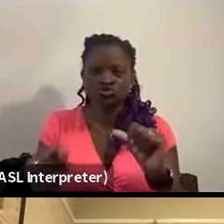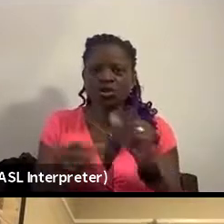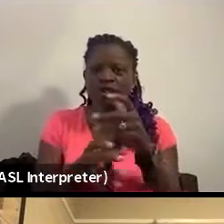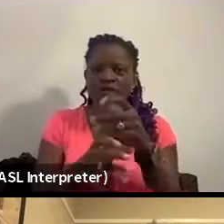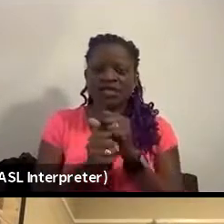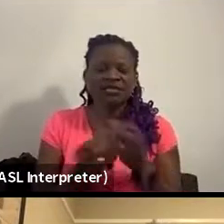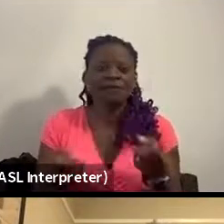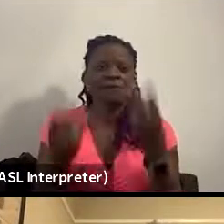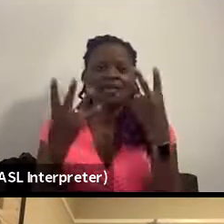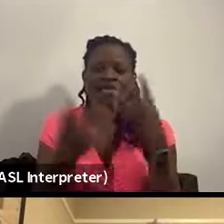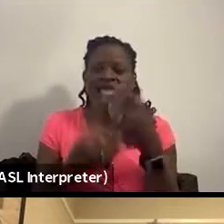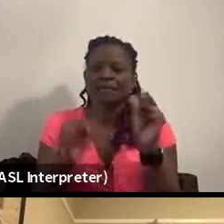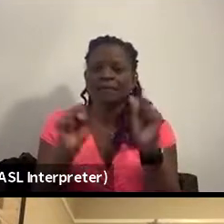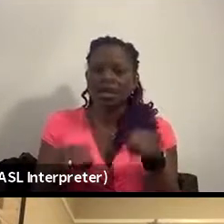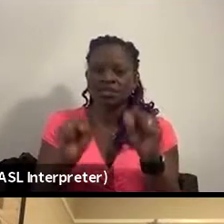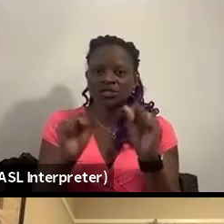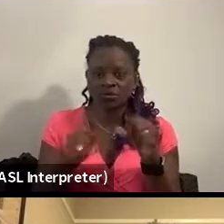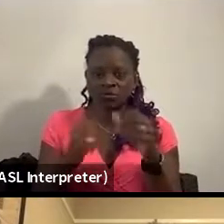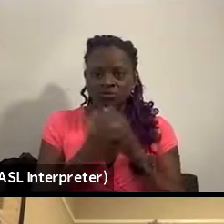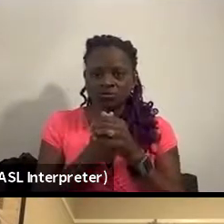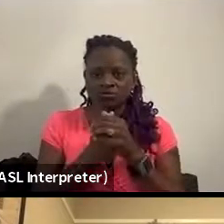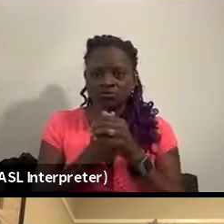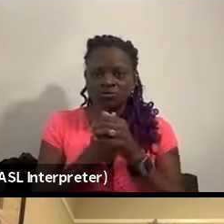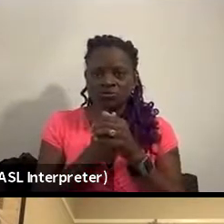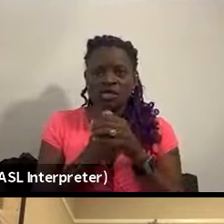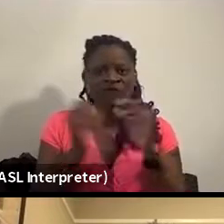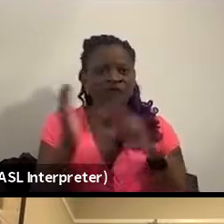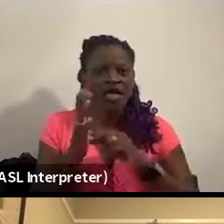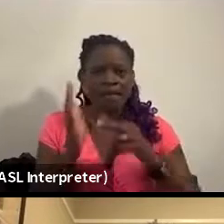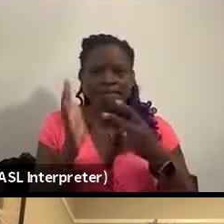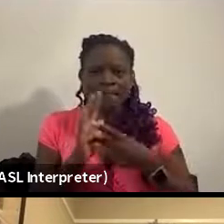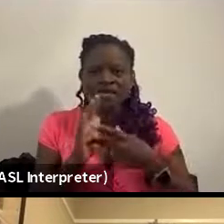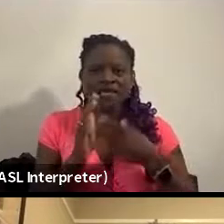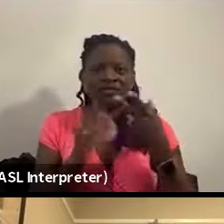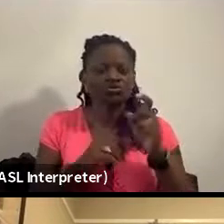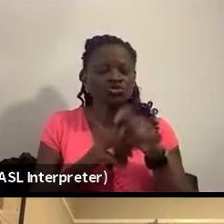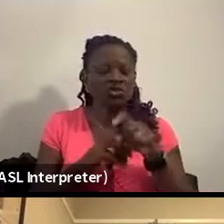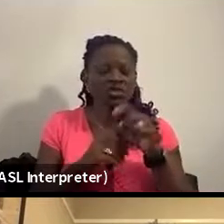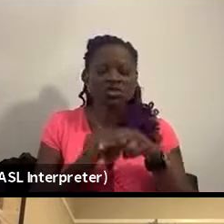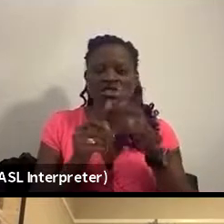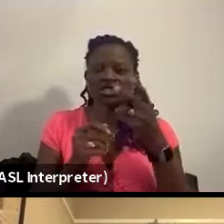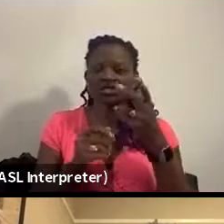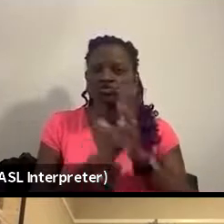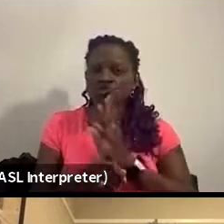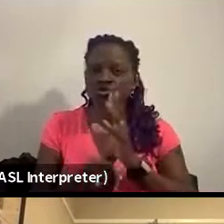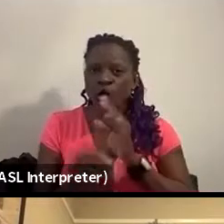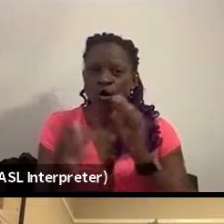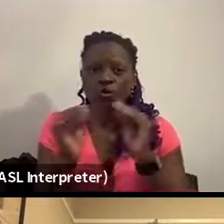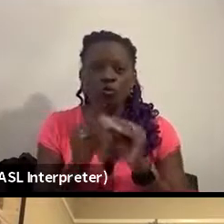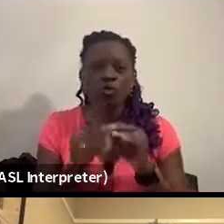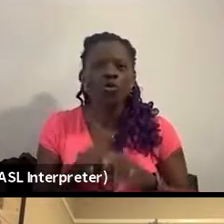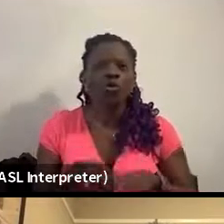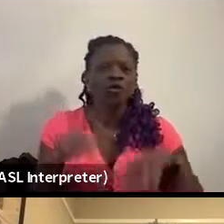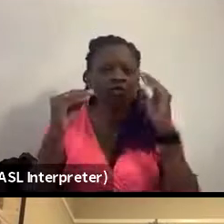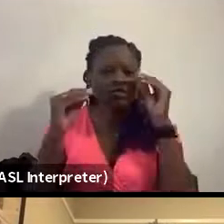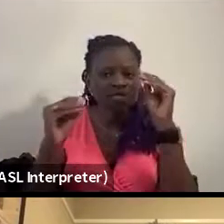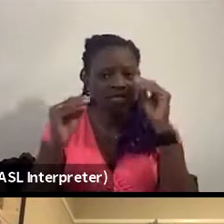And if we can do that through reaching out to the most affected communities, through education, through